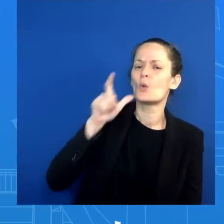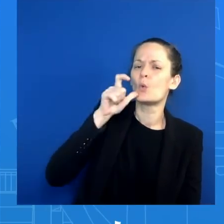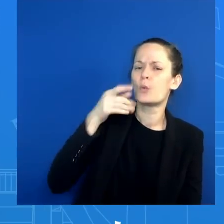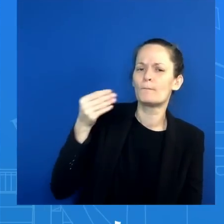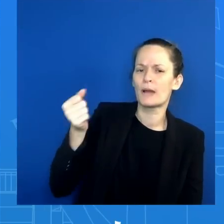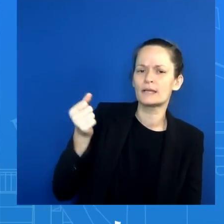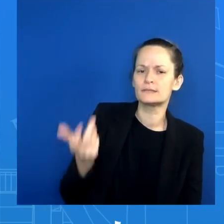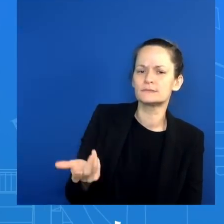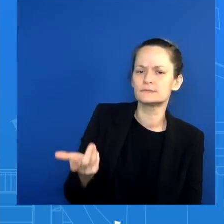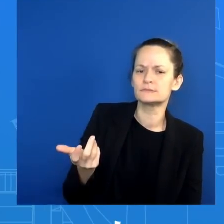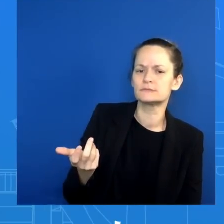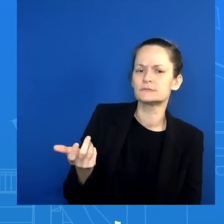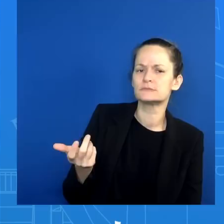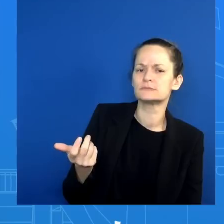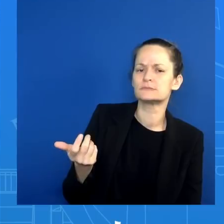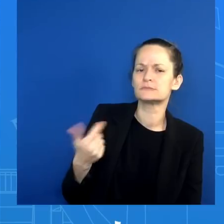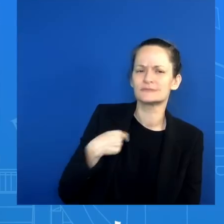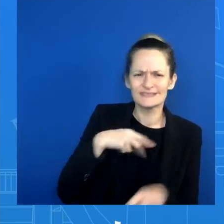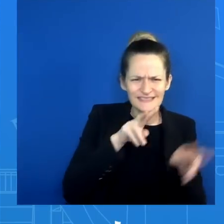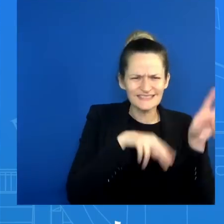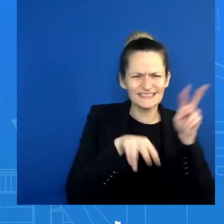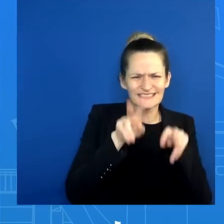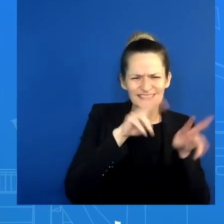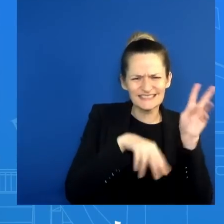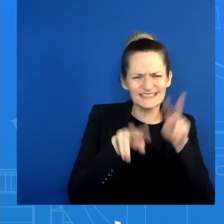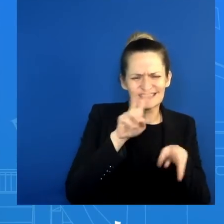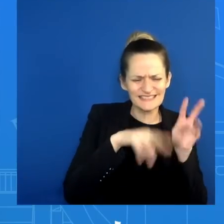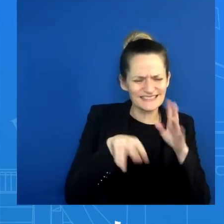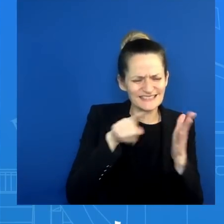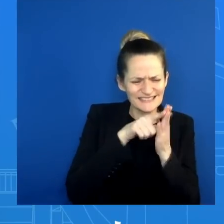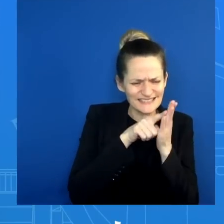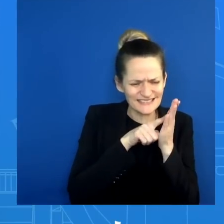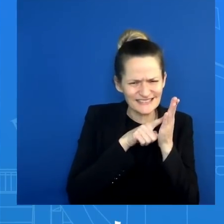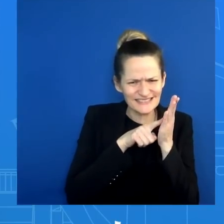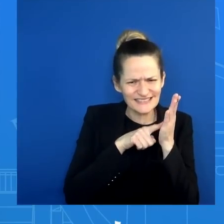for coming from that podium and from in President Biden's speeches